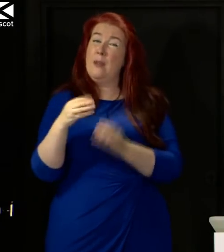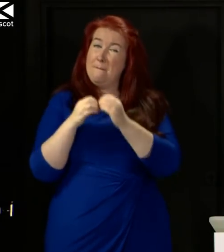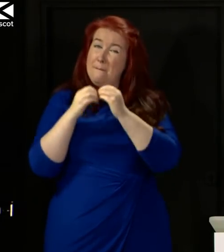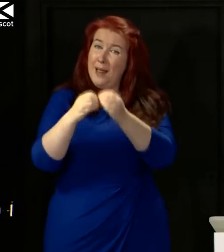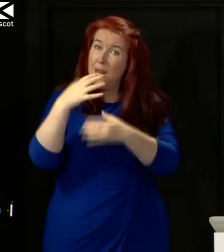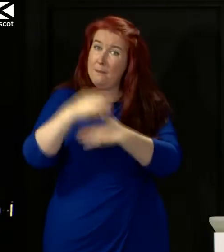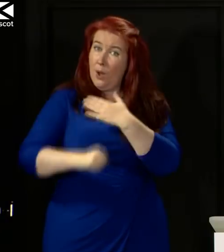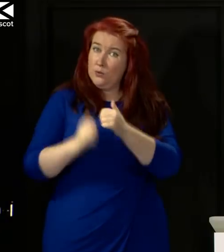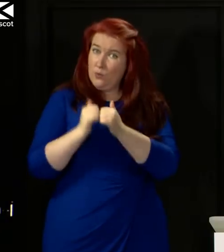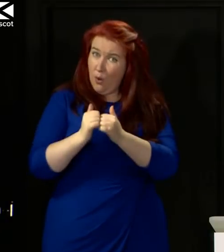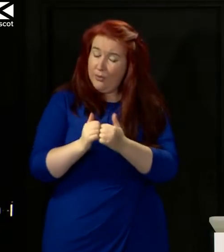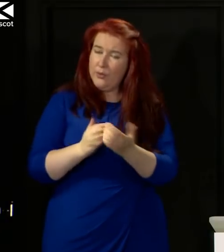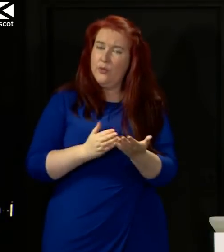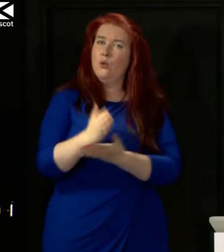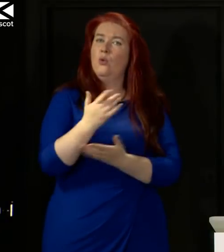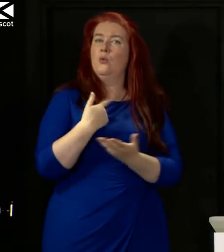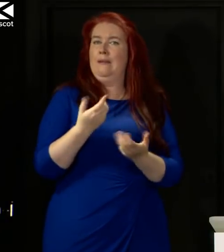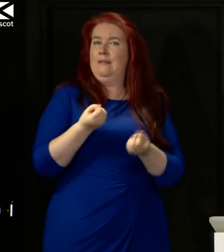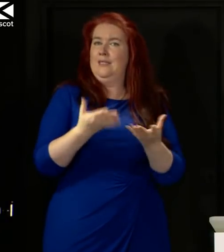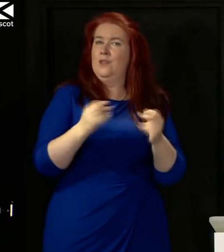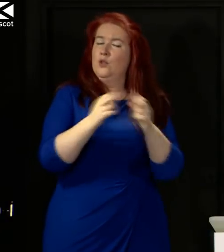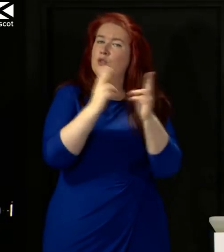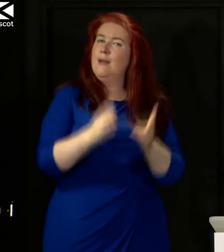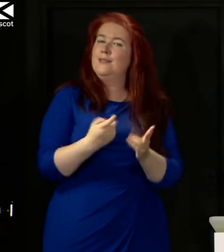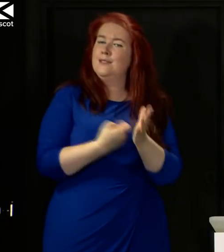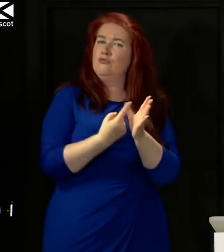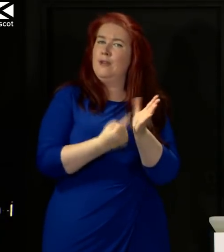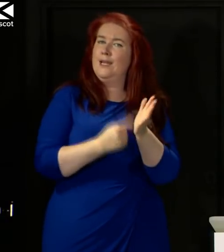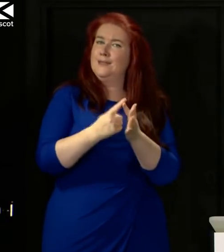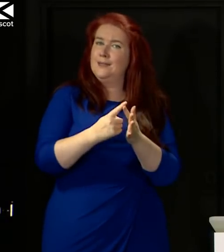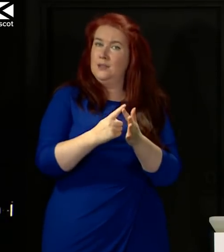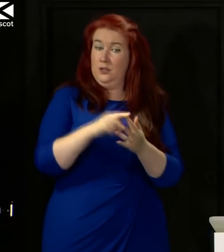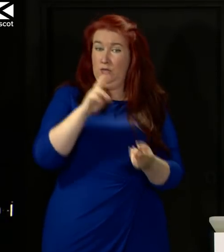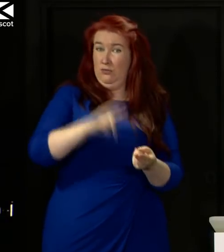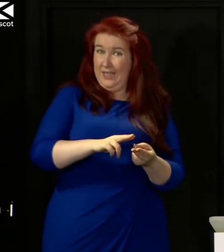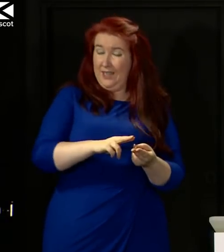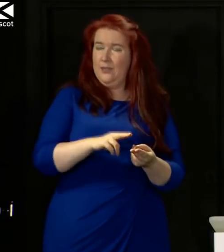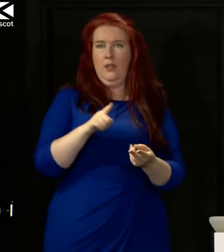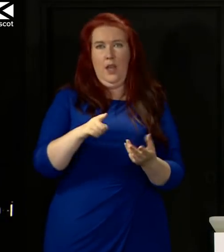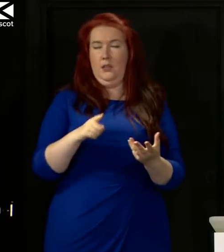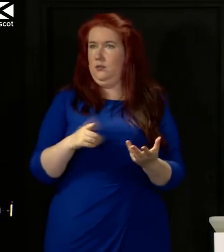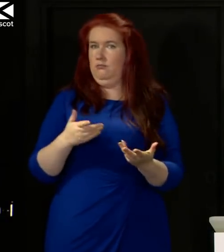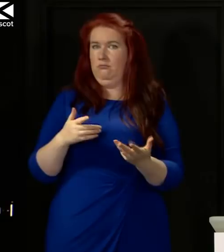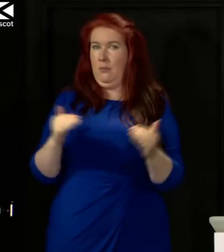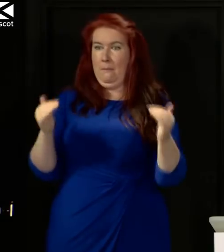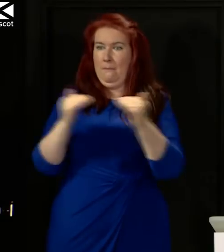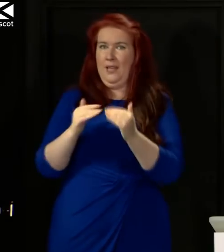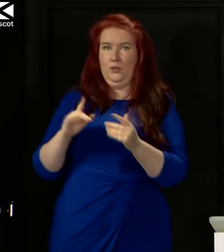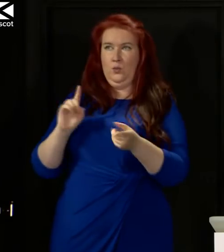example through domestic rates relief - a sum which more than matches the total we received through UK Government consequentials.